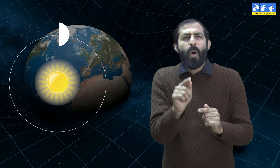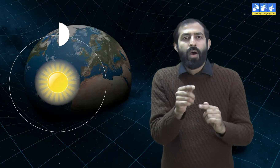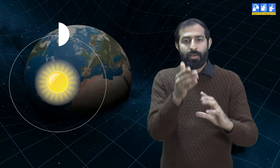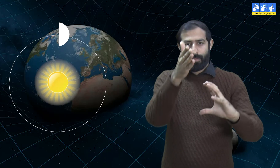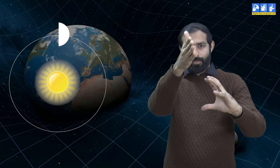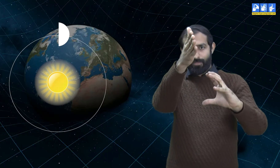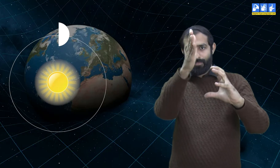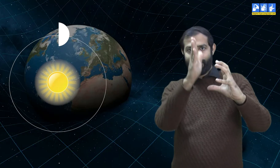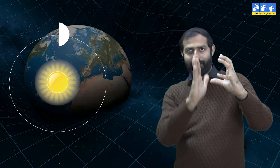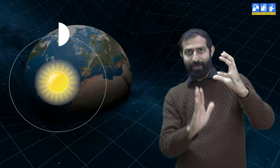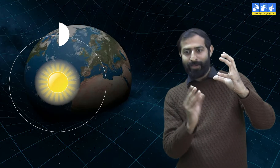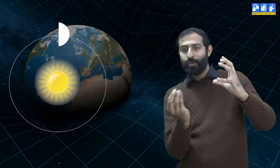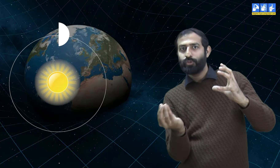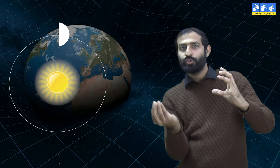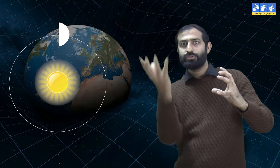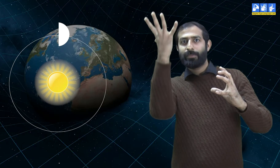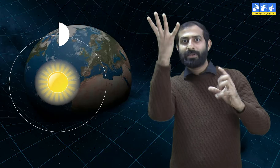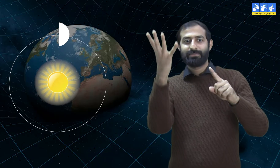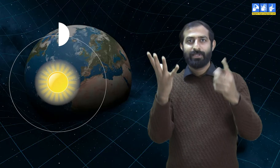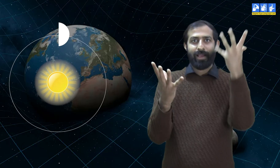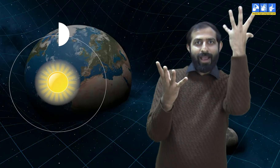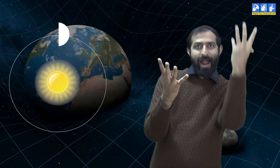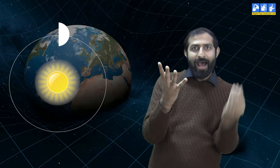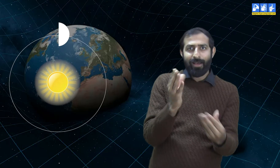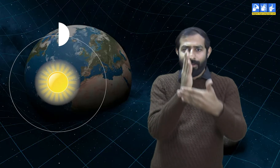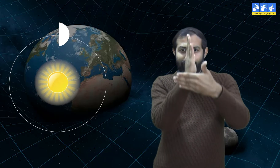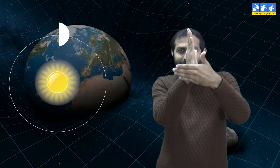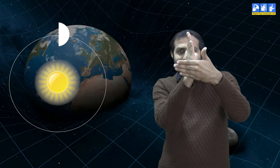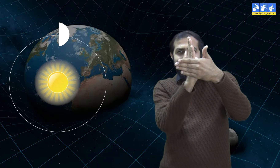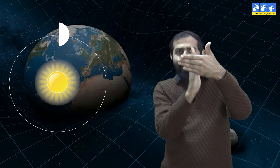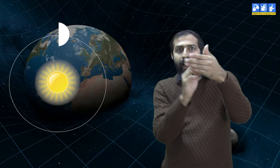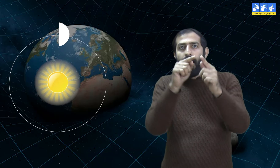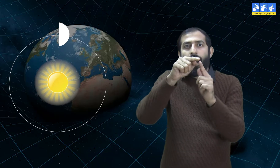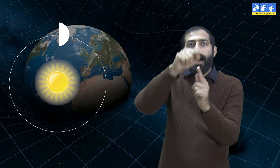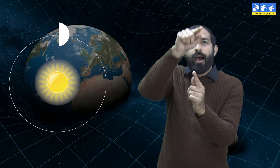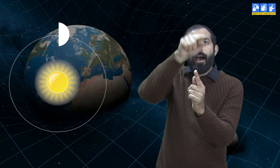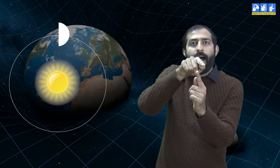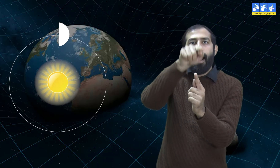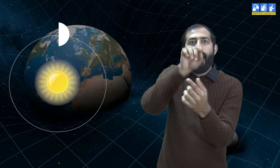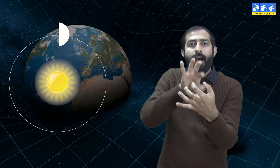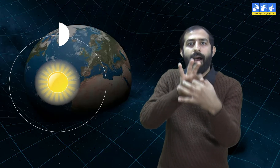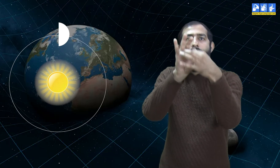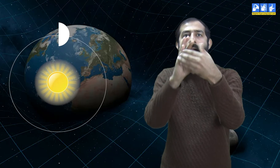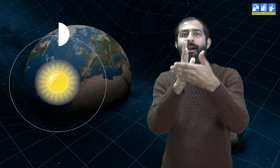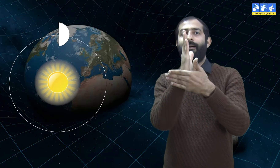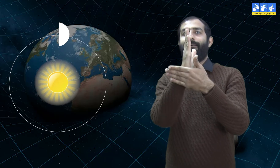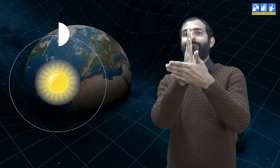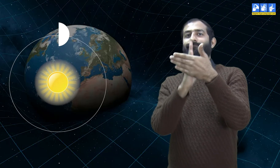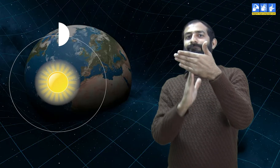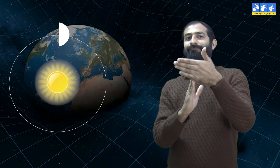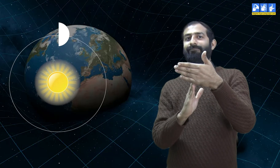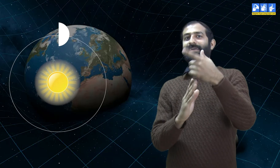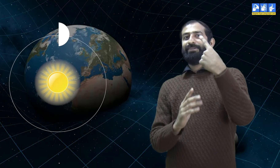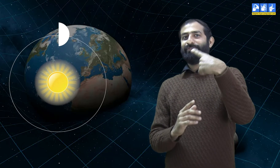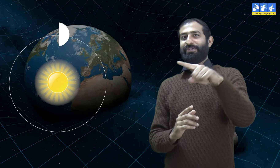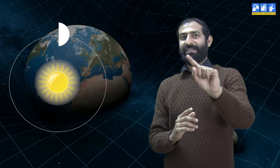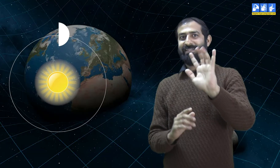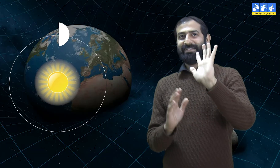the different types of light falling from the Sun reflect the different shapes of the Moon.